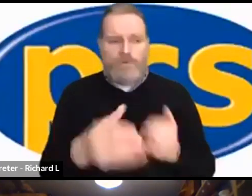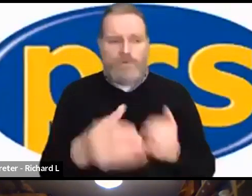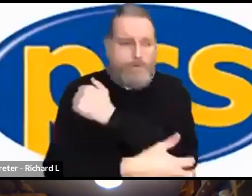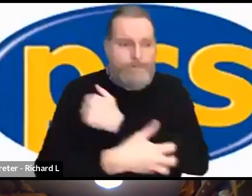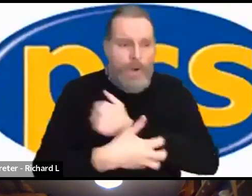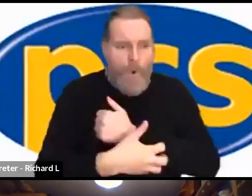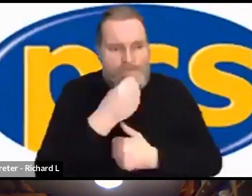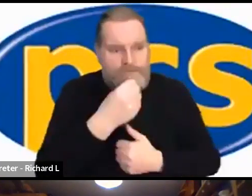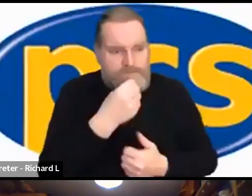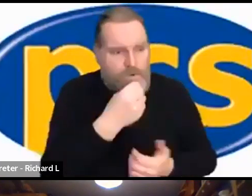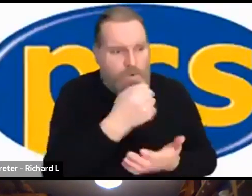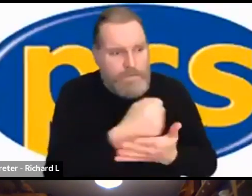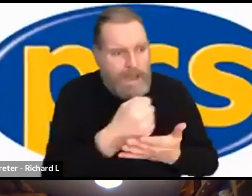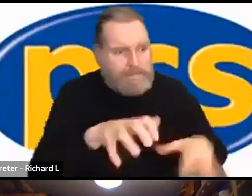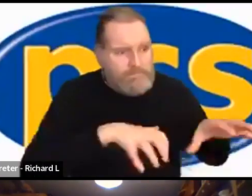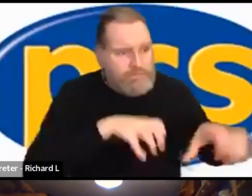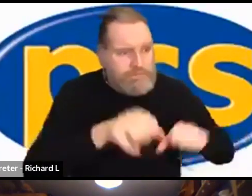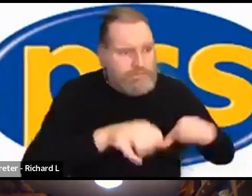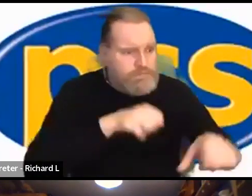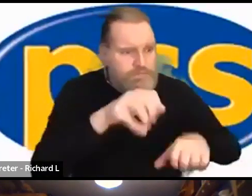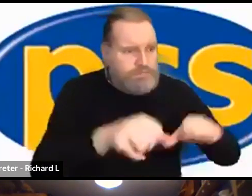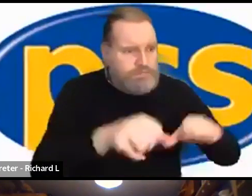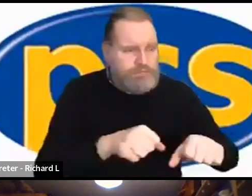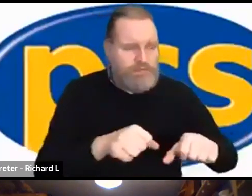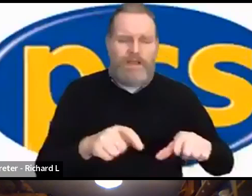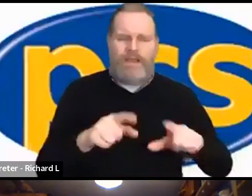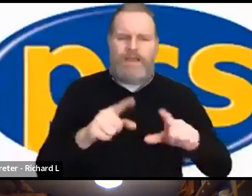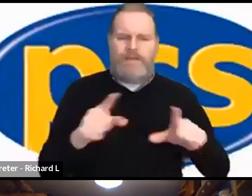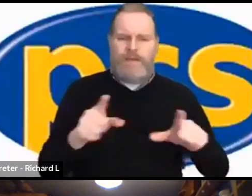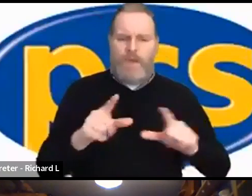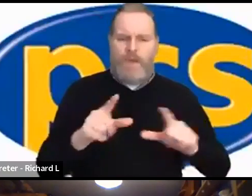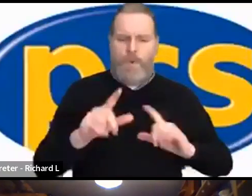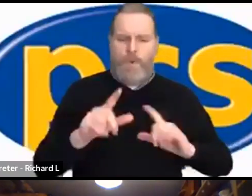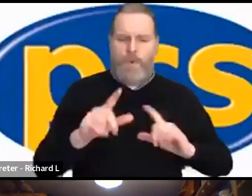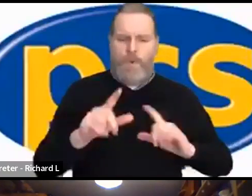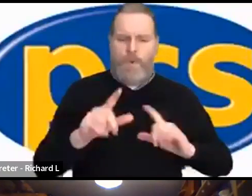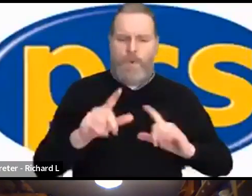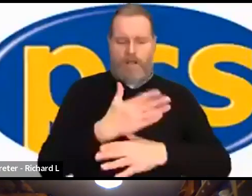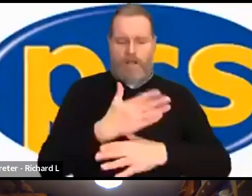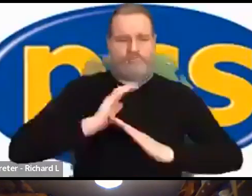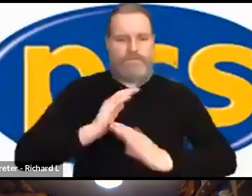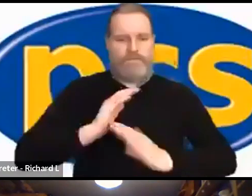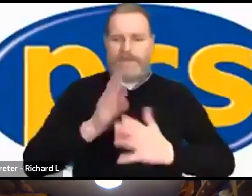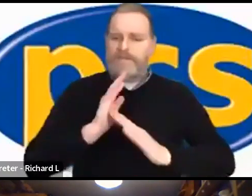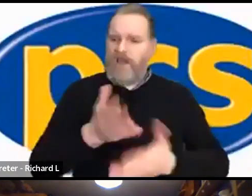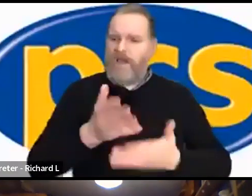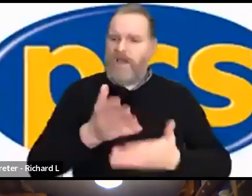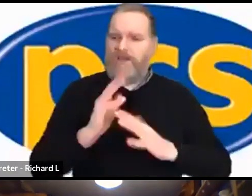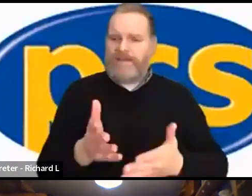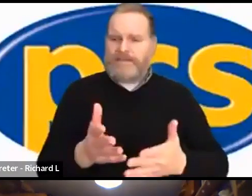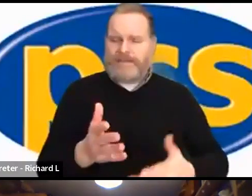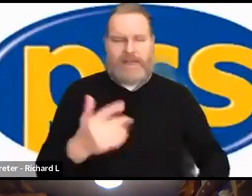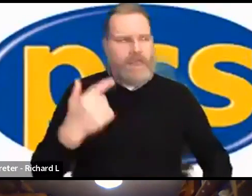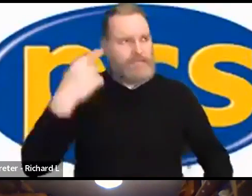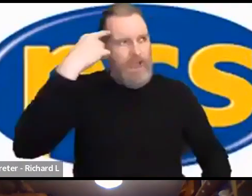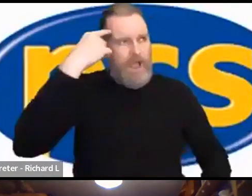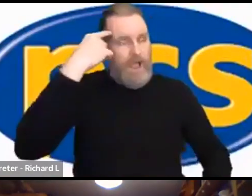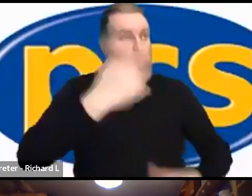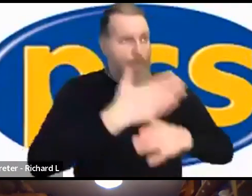struggling. How many of us can honestly say, you say, you know, working say, you know, working day, providing an a service to the public that our mind doesn't